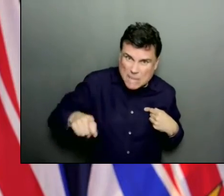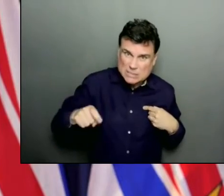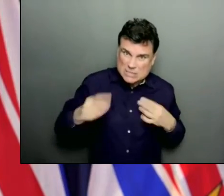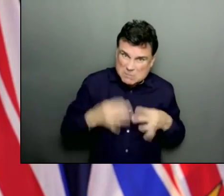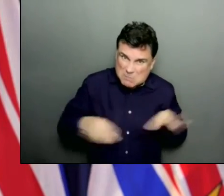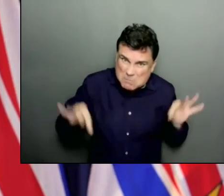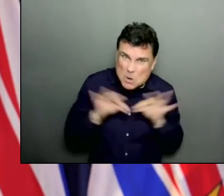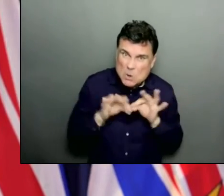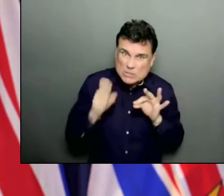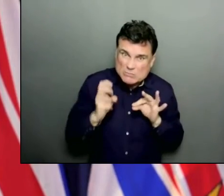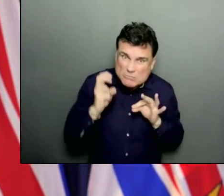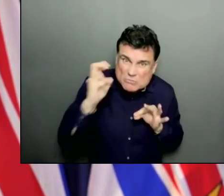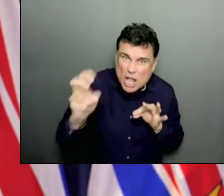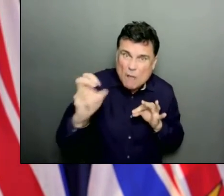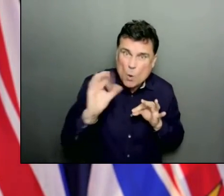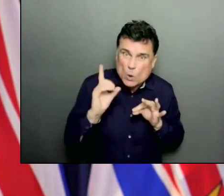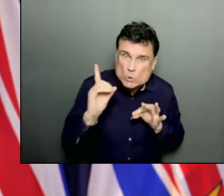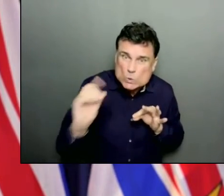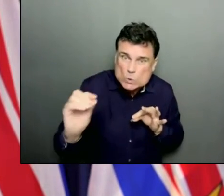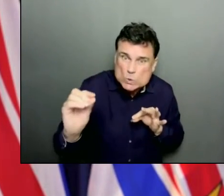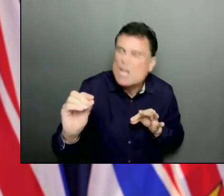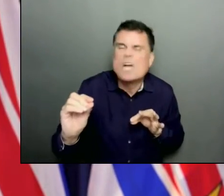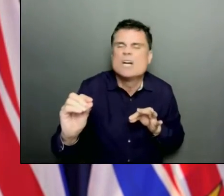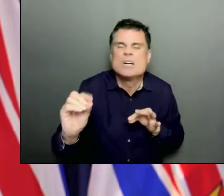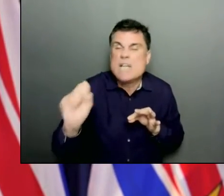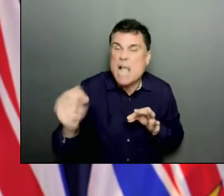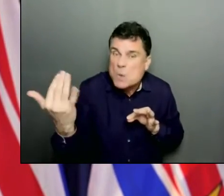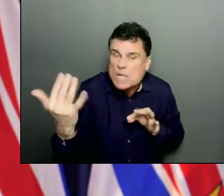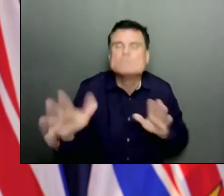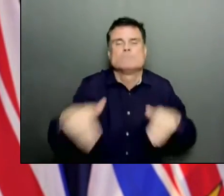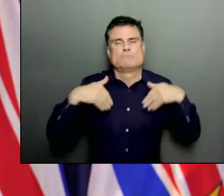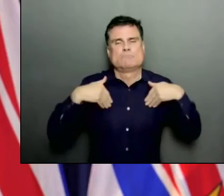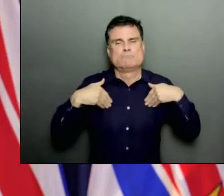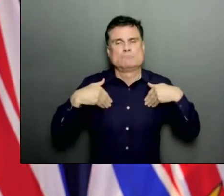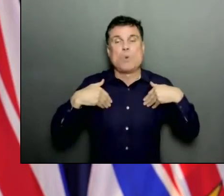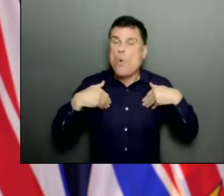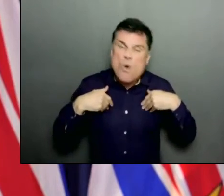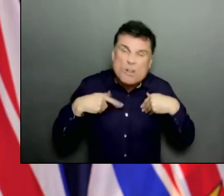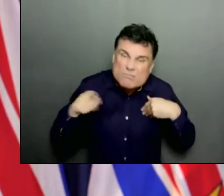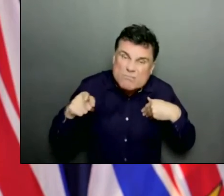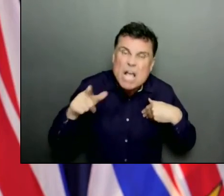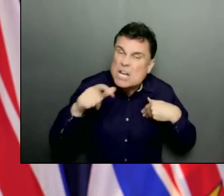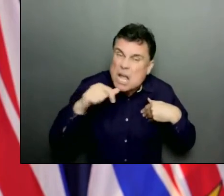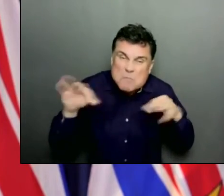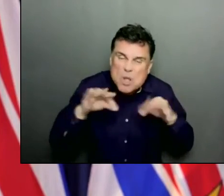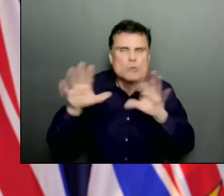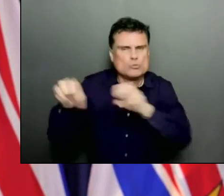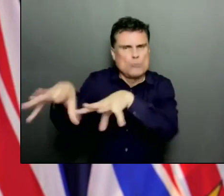during this time, we have to reach out to more people, reach out to more people in